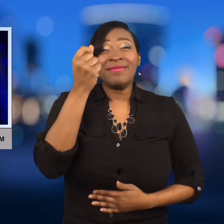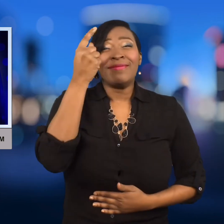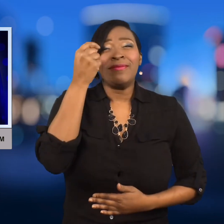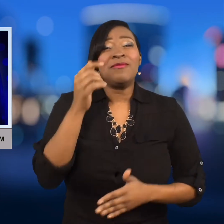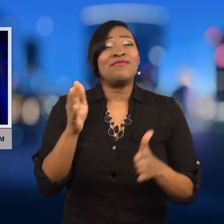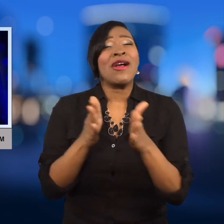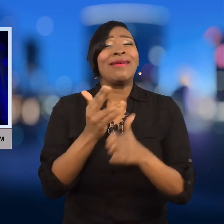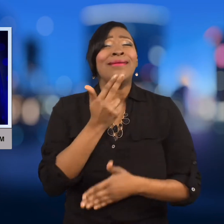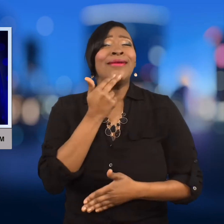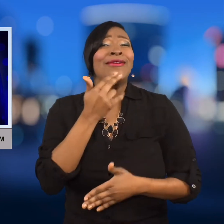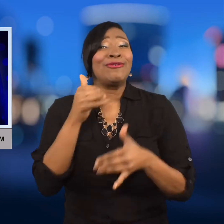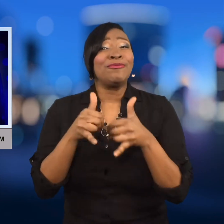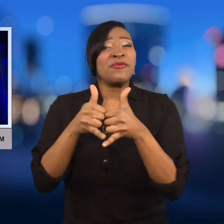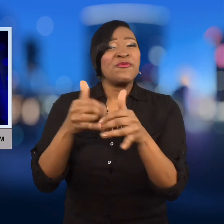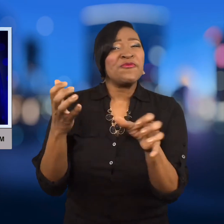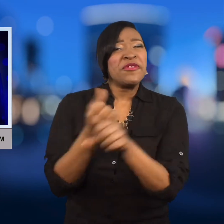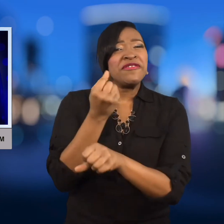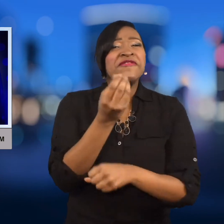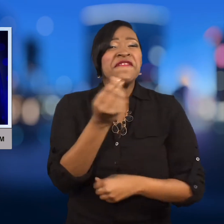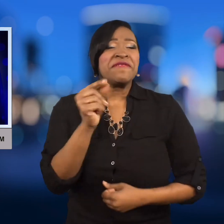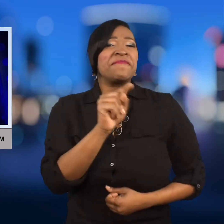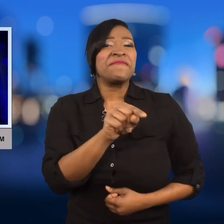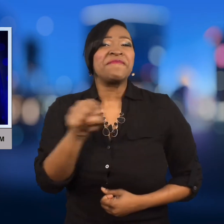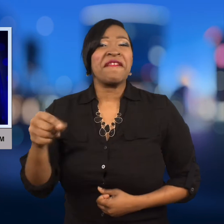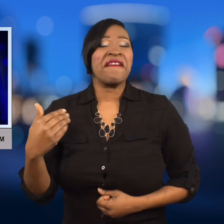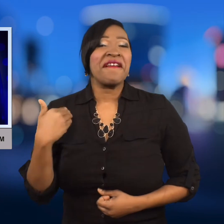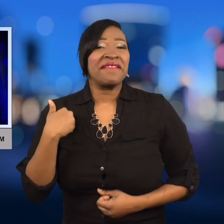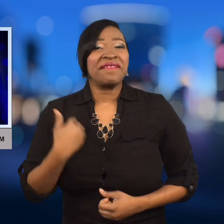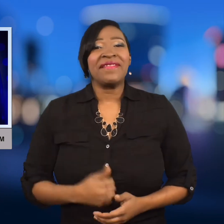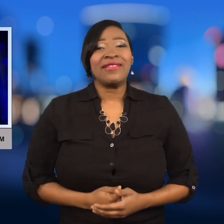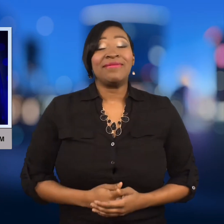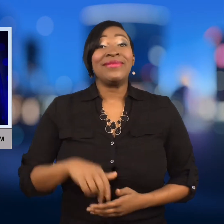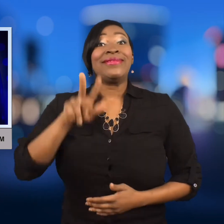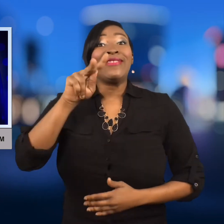There were several smaller prize winners however.